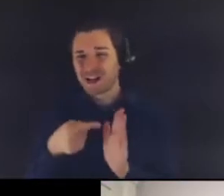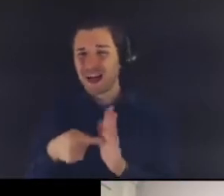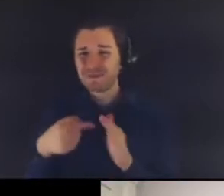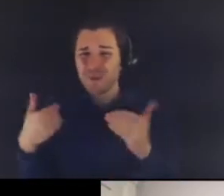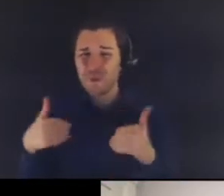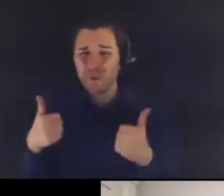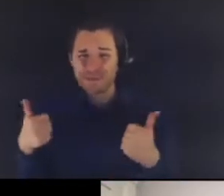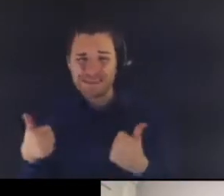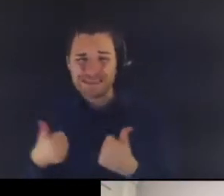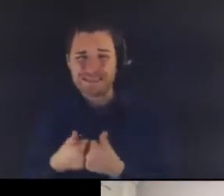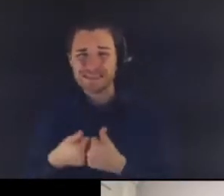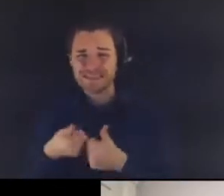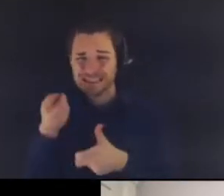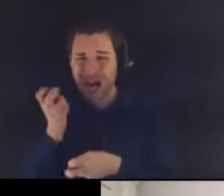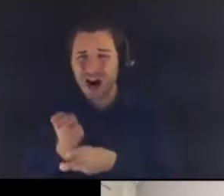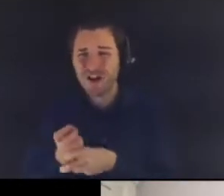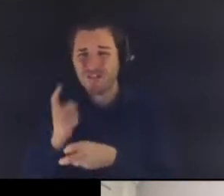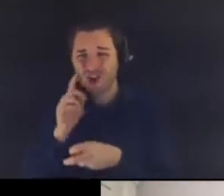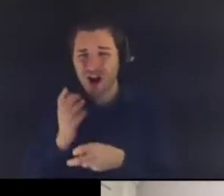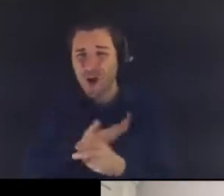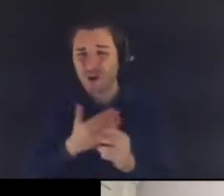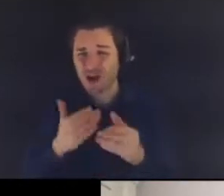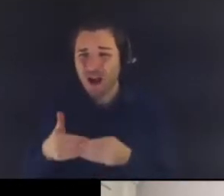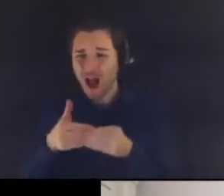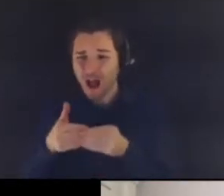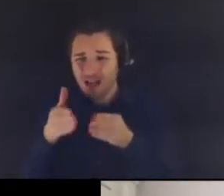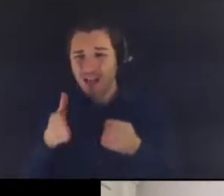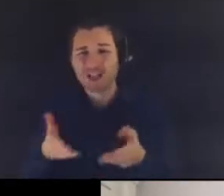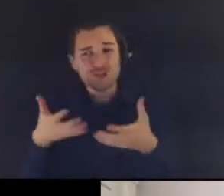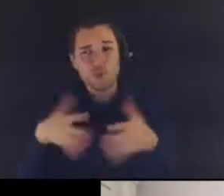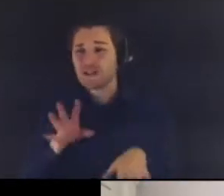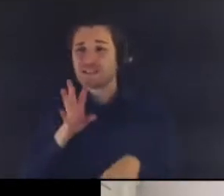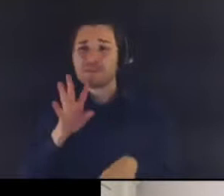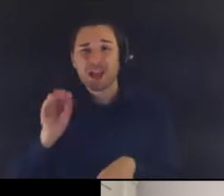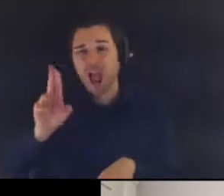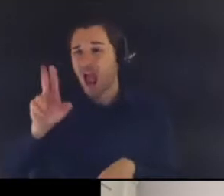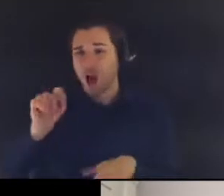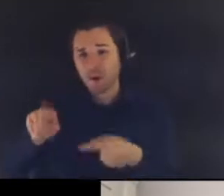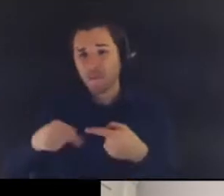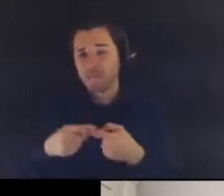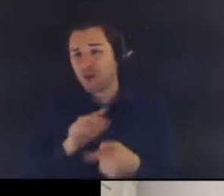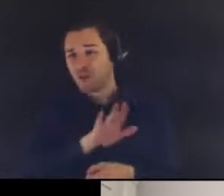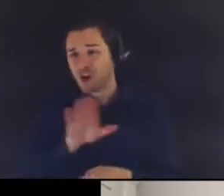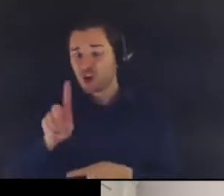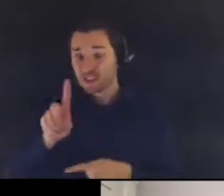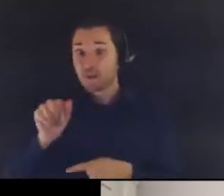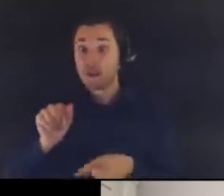to be outspoken about their disability. Making people hear what you are going through and